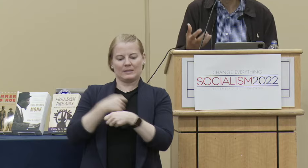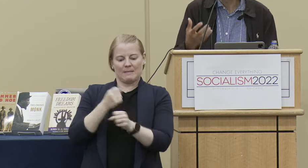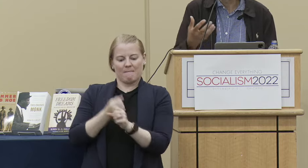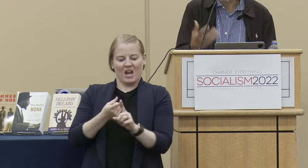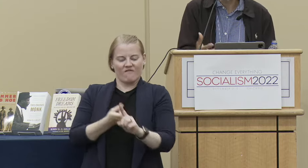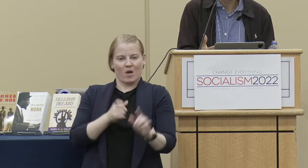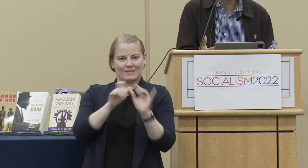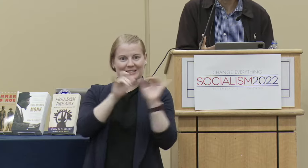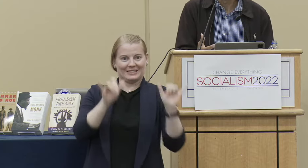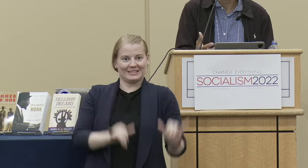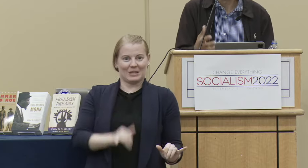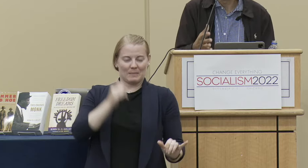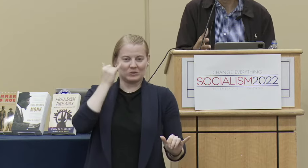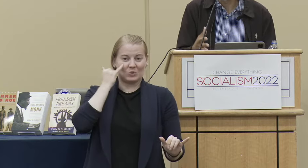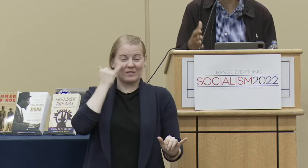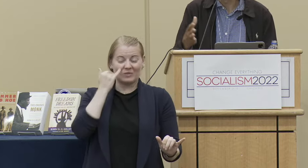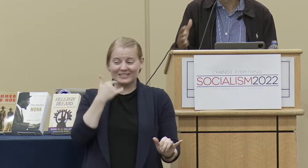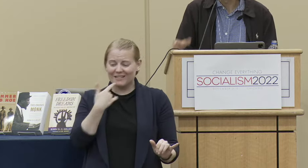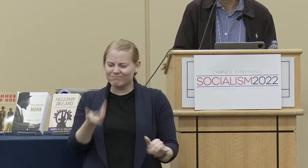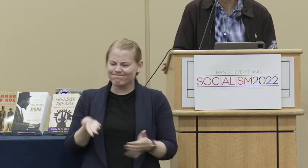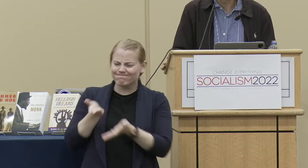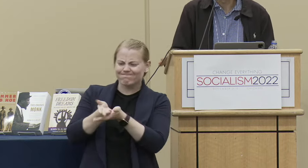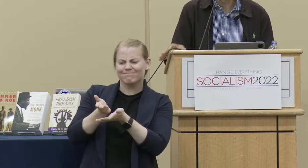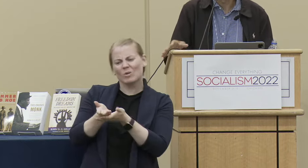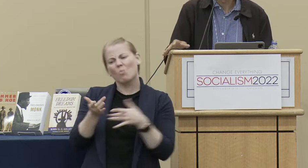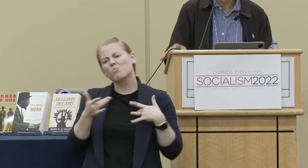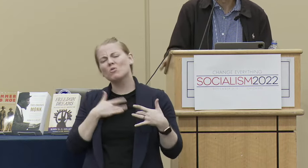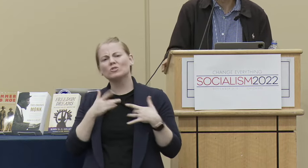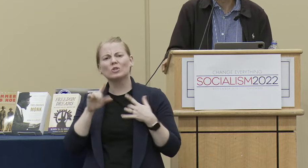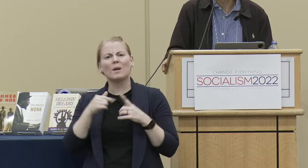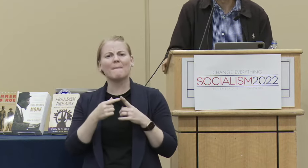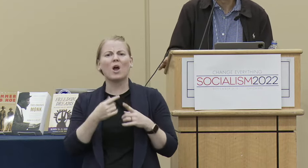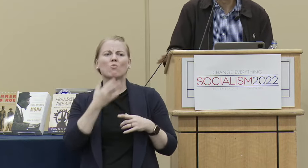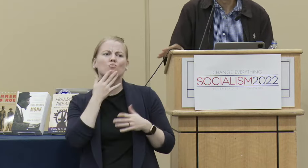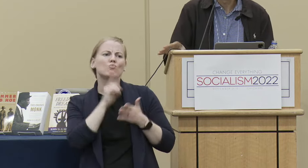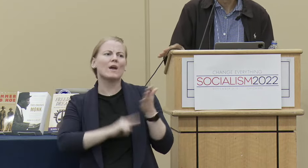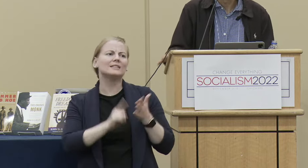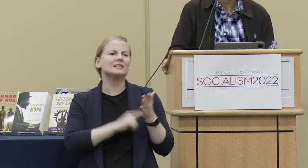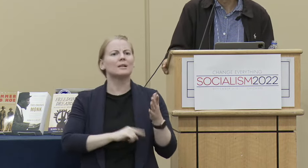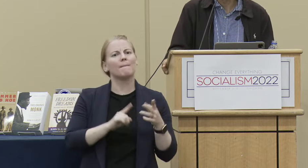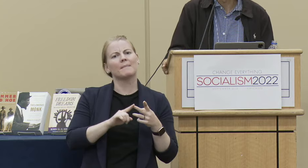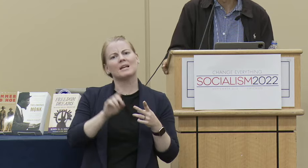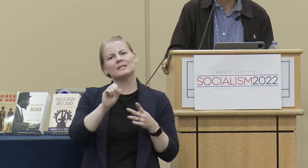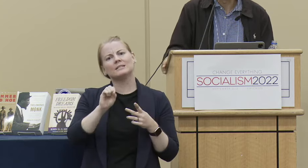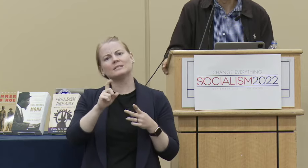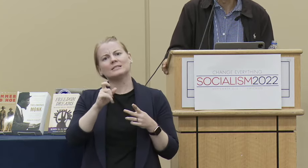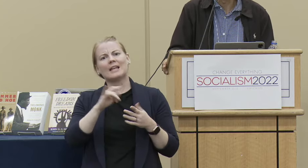brought by the system. And, so, if we say stop